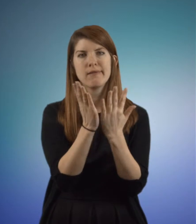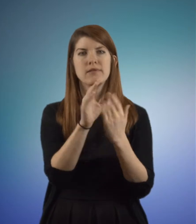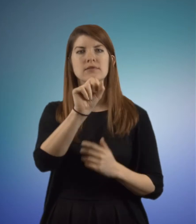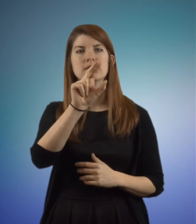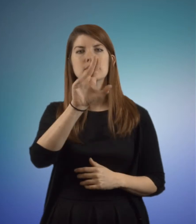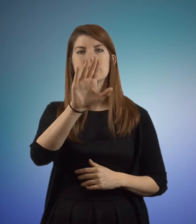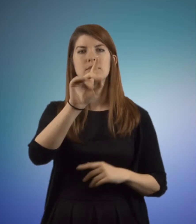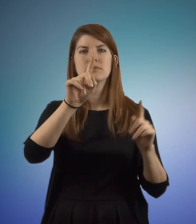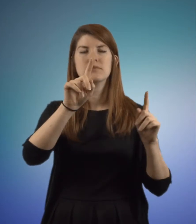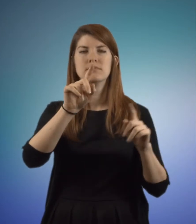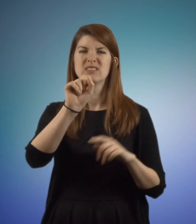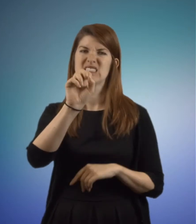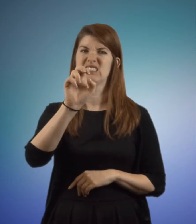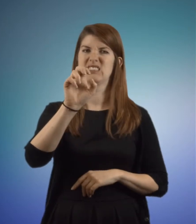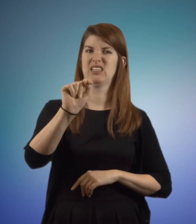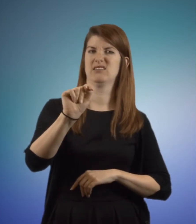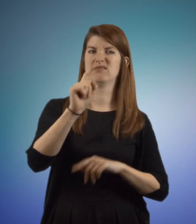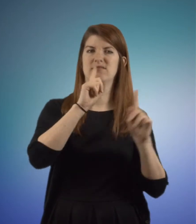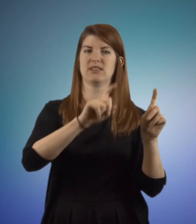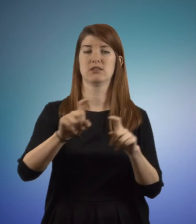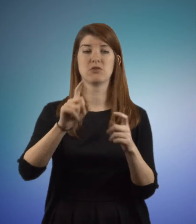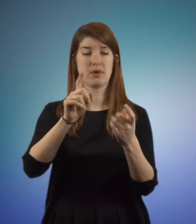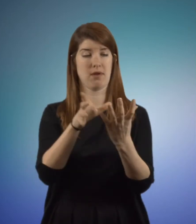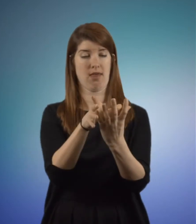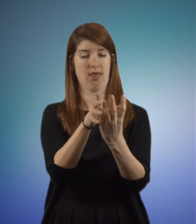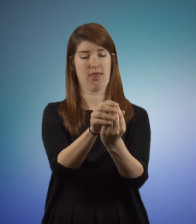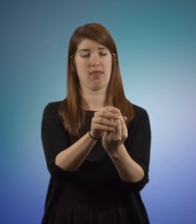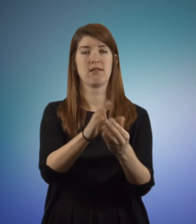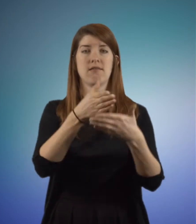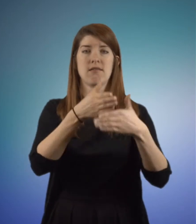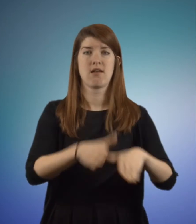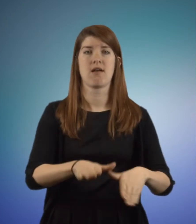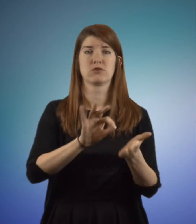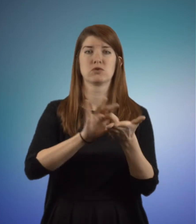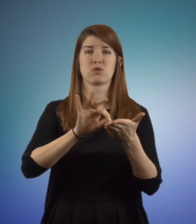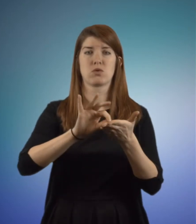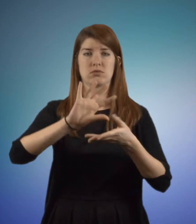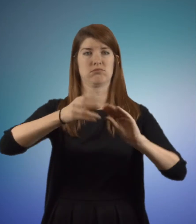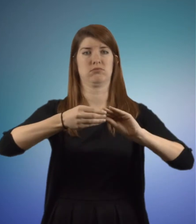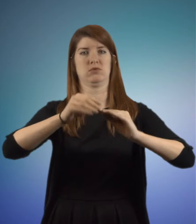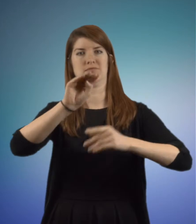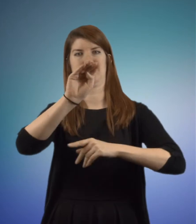And you may average all of the scores in that group of tests in order to come up with a mean or average performance.